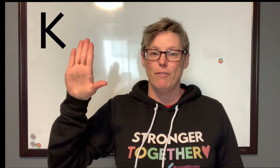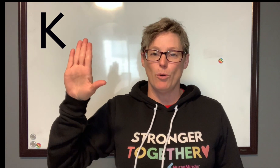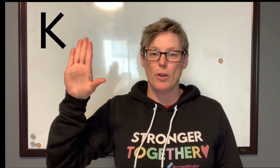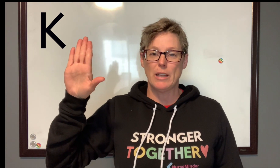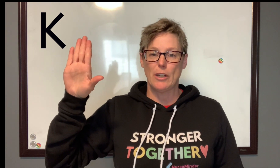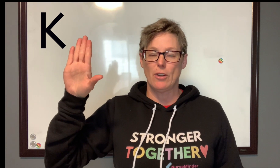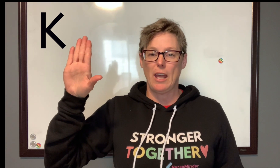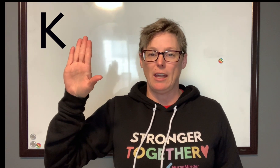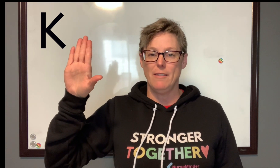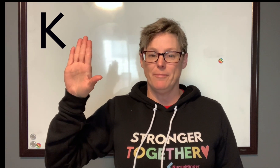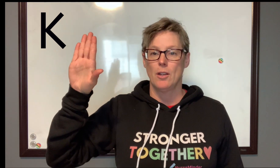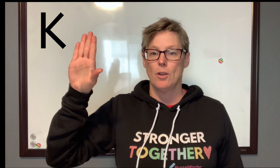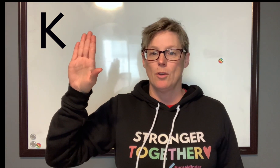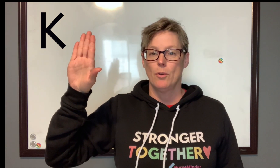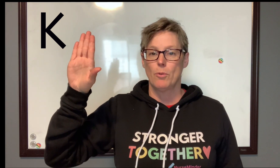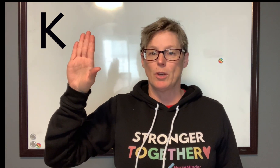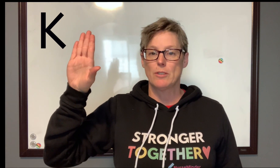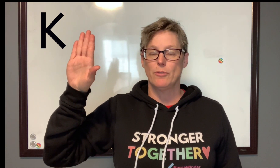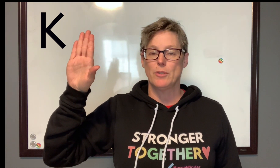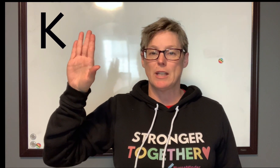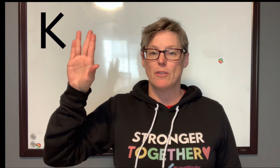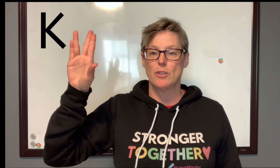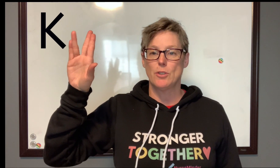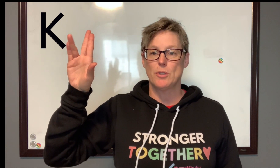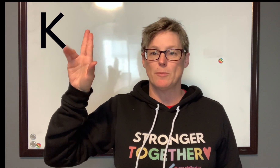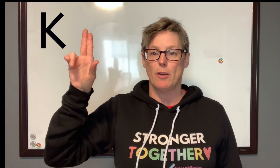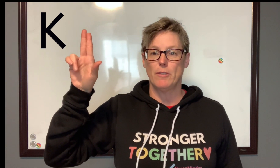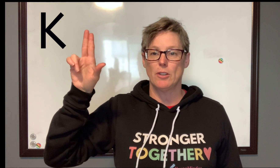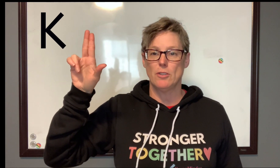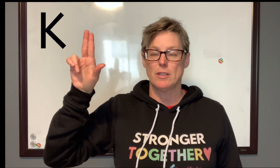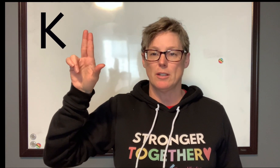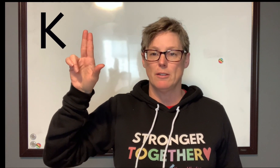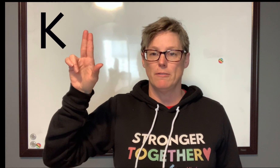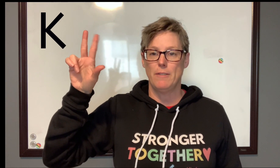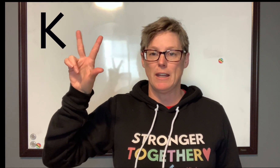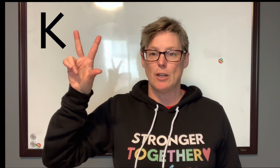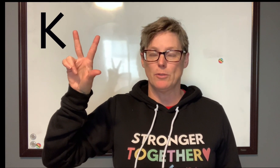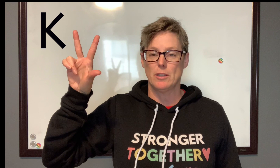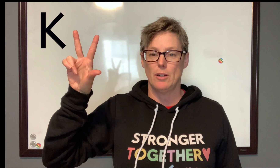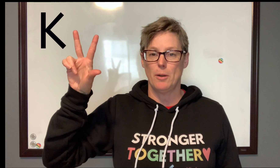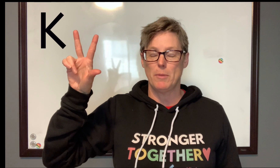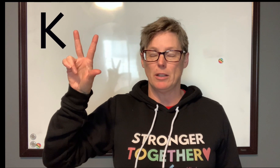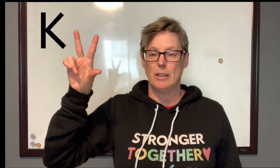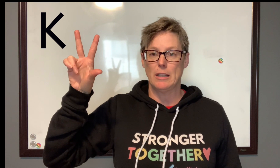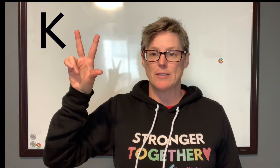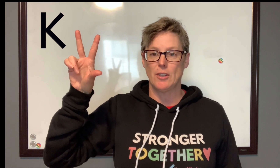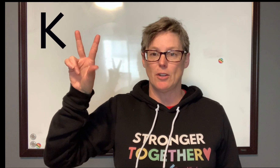for the letter k we're going to fold down the two small fingers